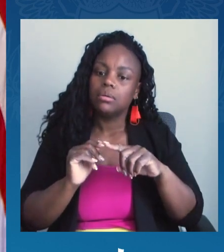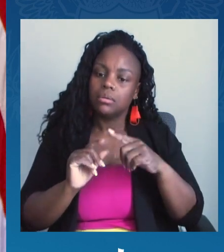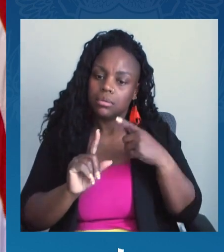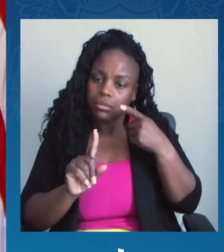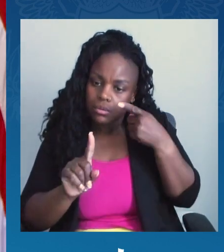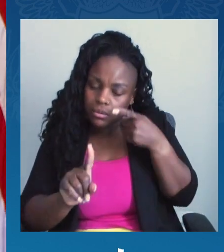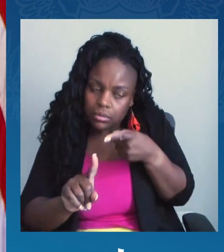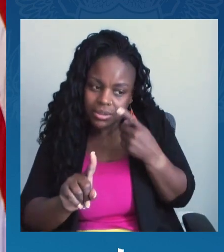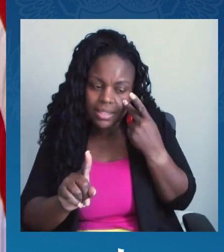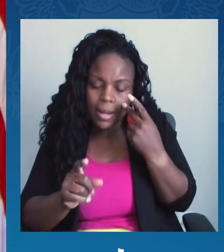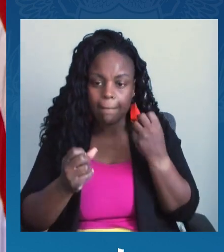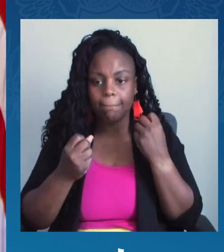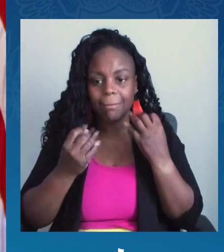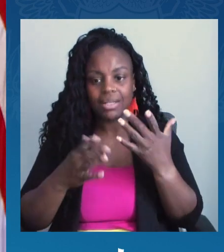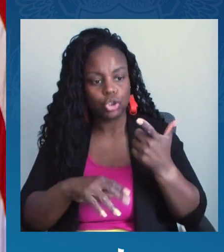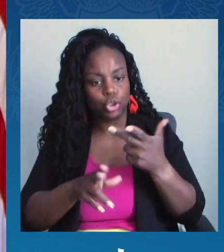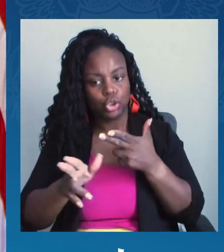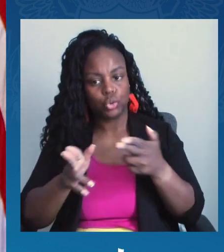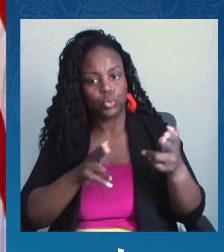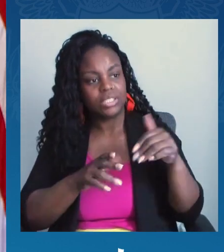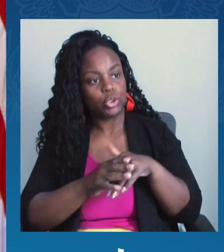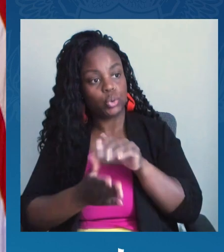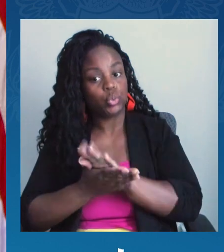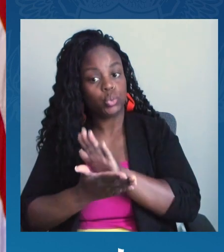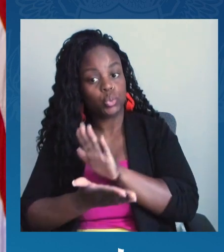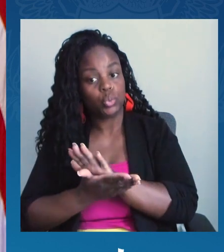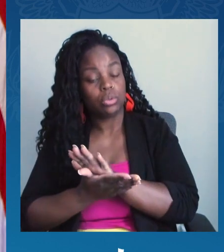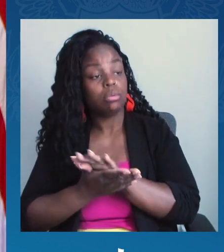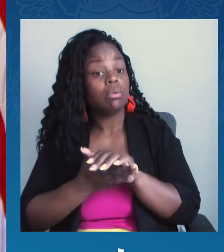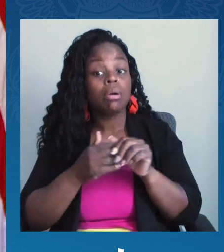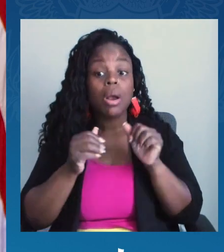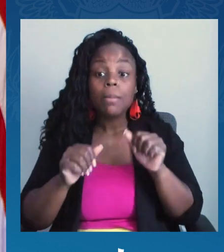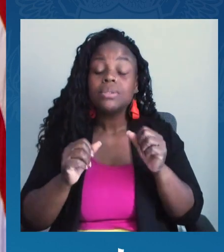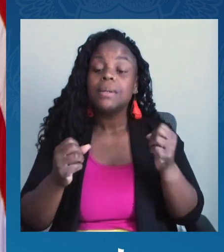Look at the ability of so many people so easily to get assault weapons.